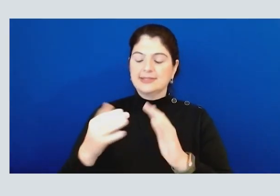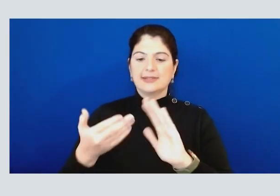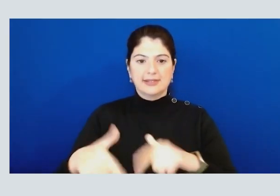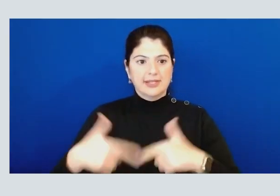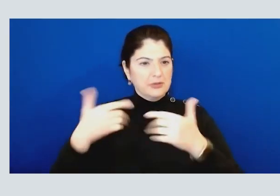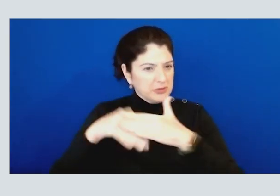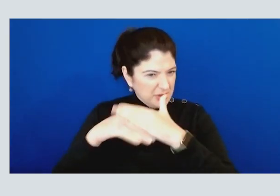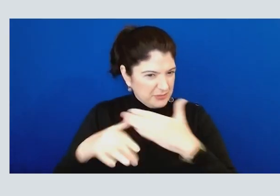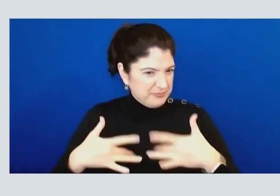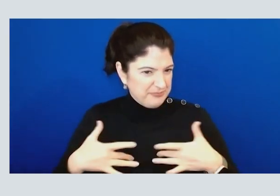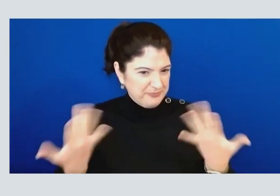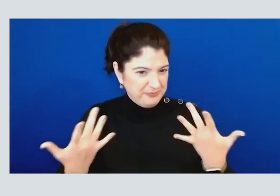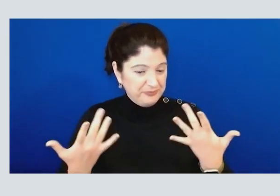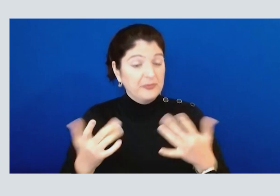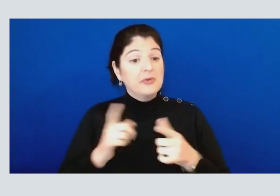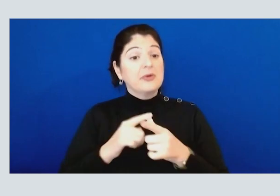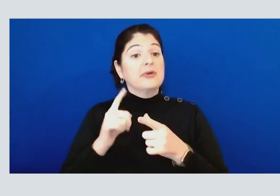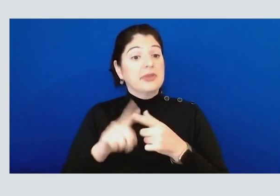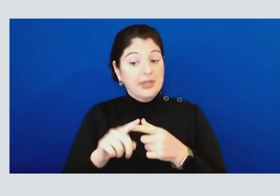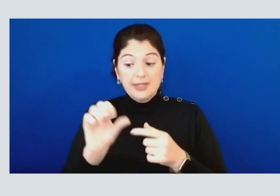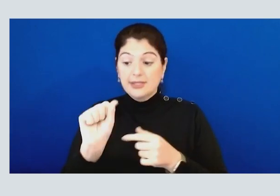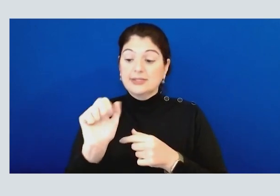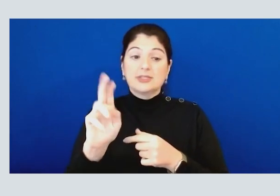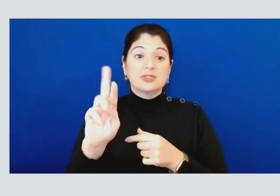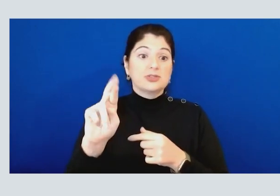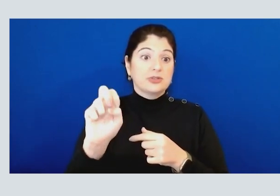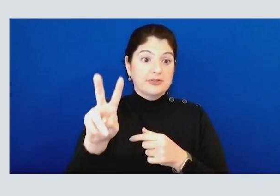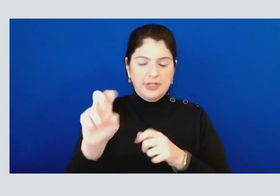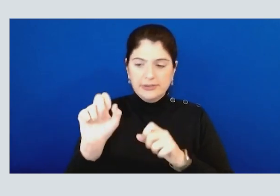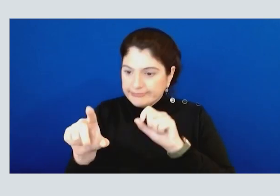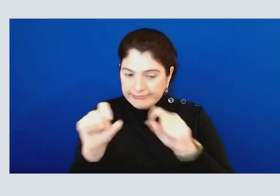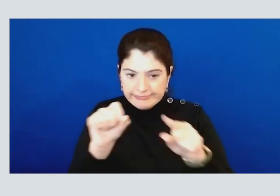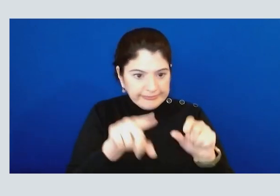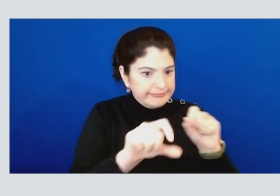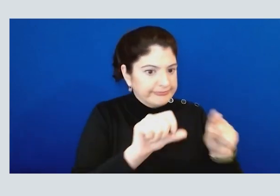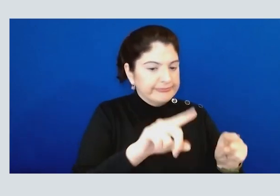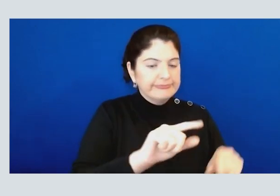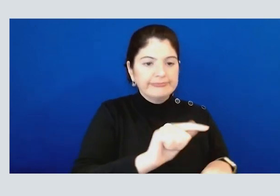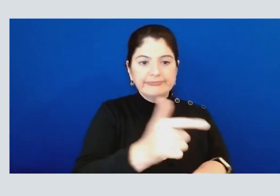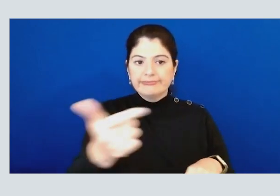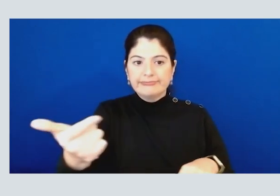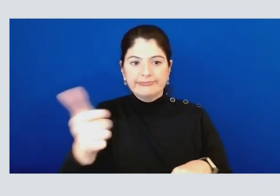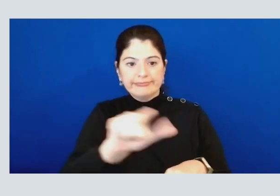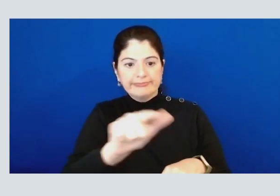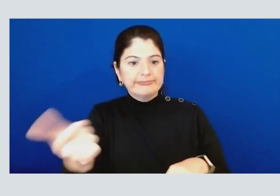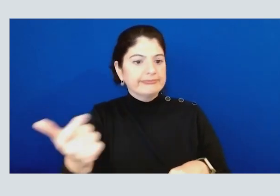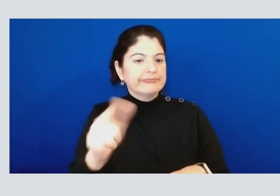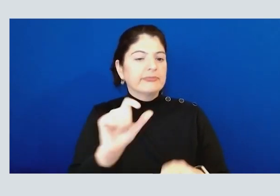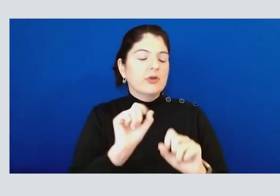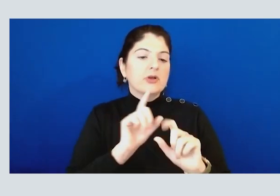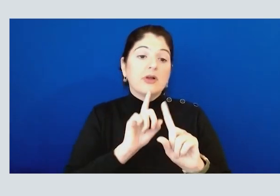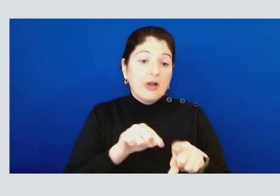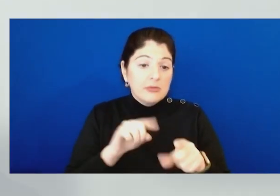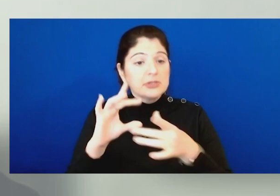through a survey and then open comments. We will take language turns for that. We will explain more about that at the end.